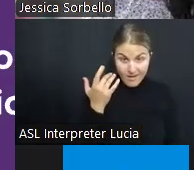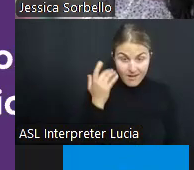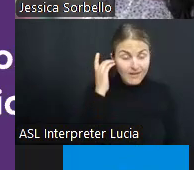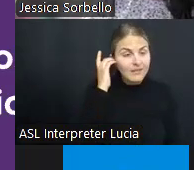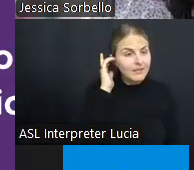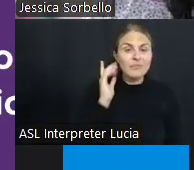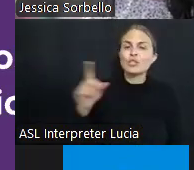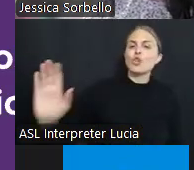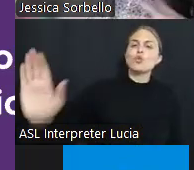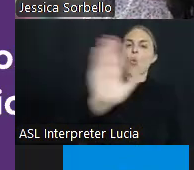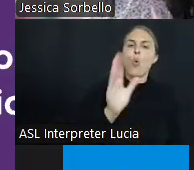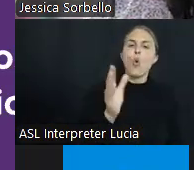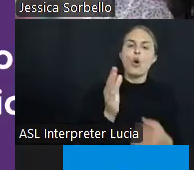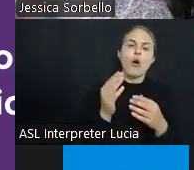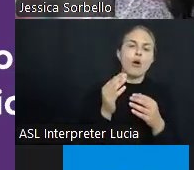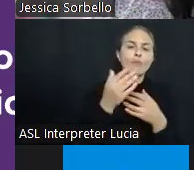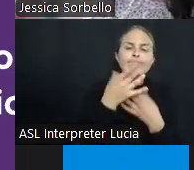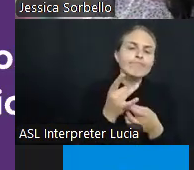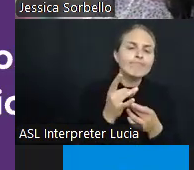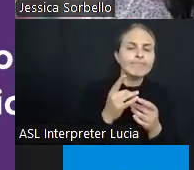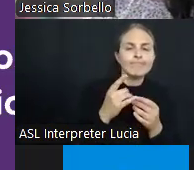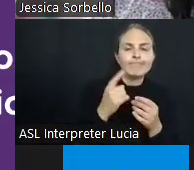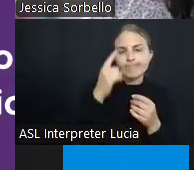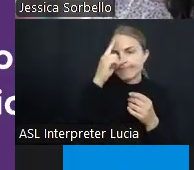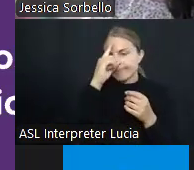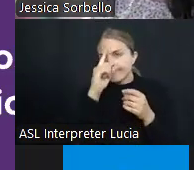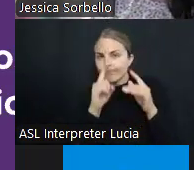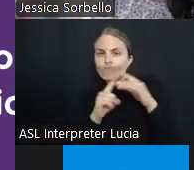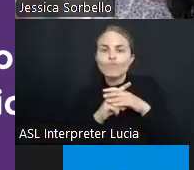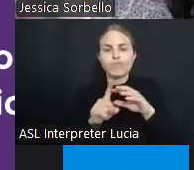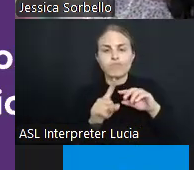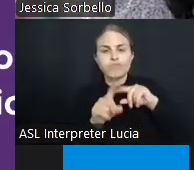to do things a little bit differently and harm reduction